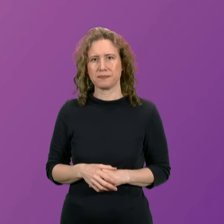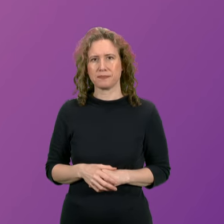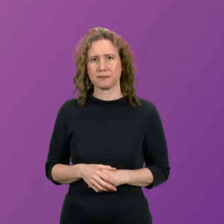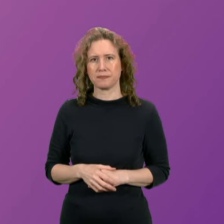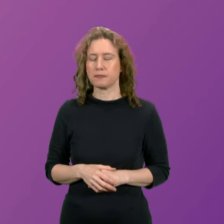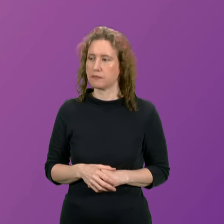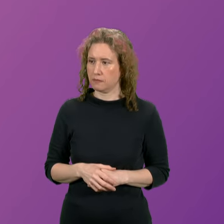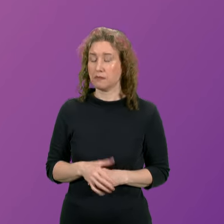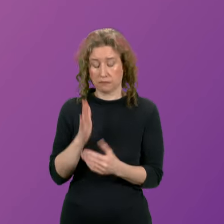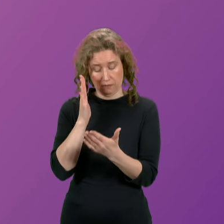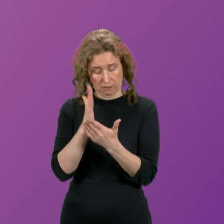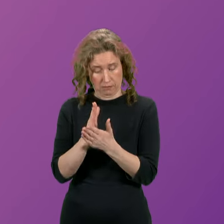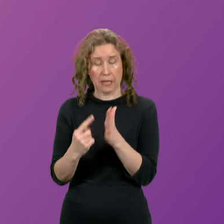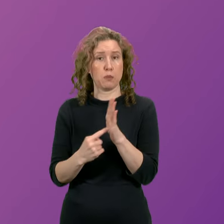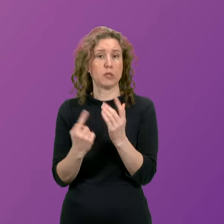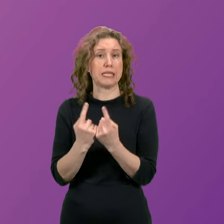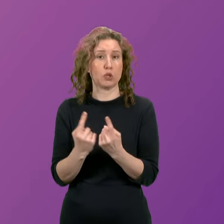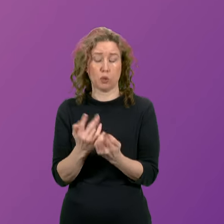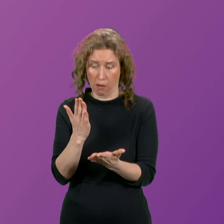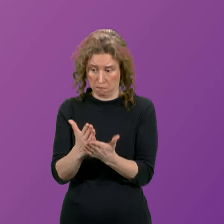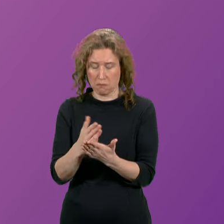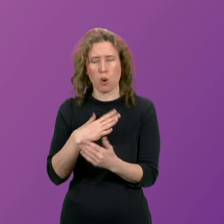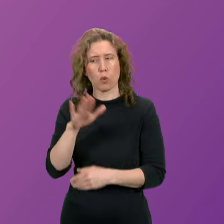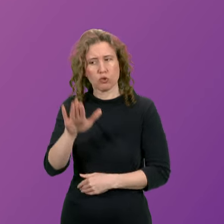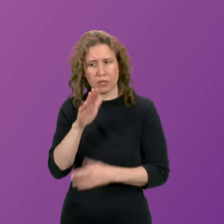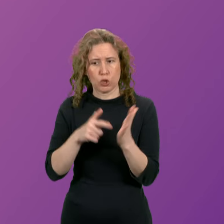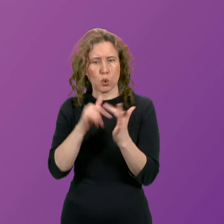This is a very important issue, and I want to reassure Tess White that the Cabinet